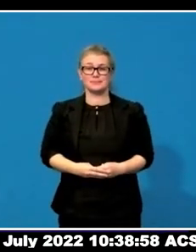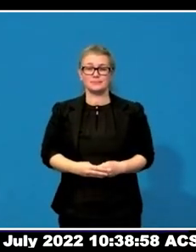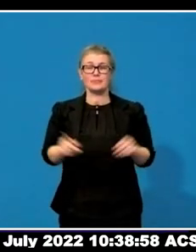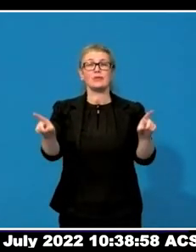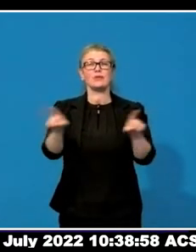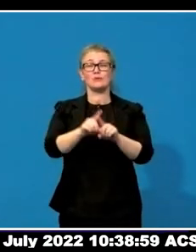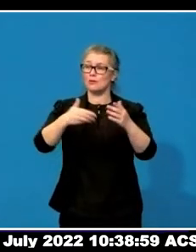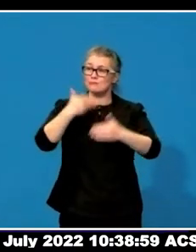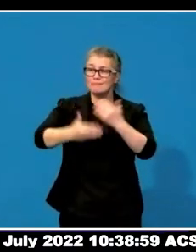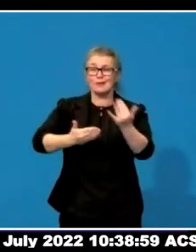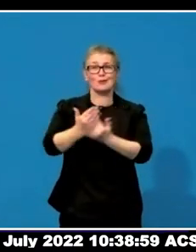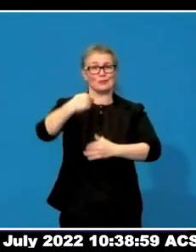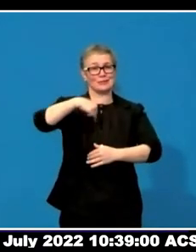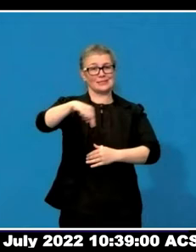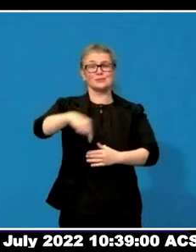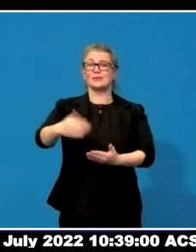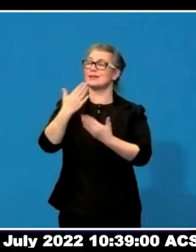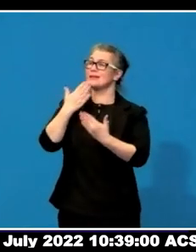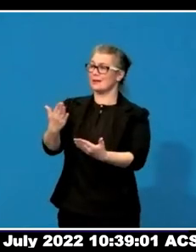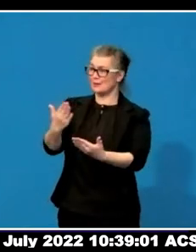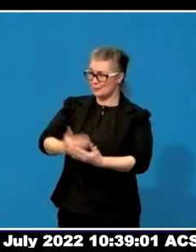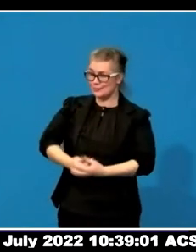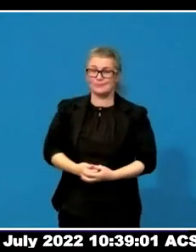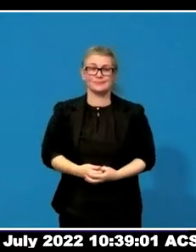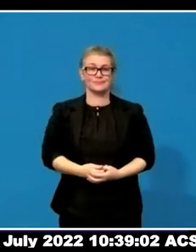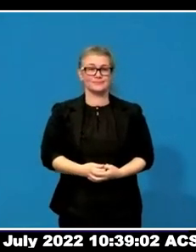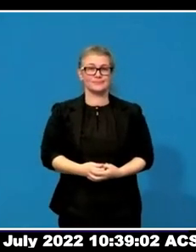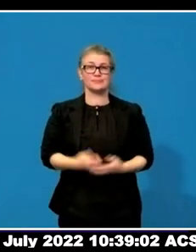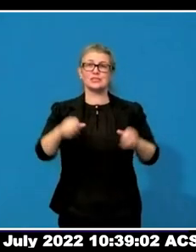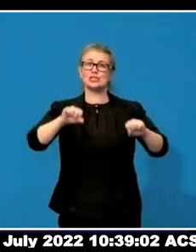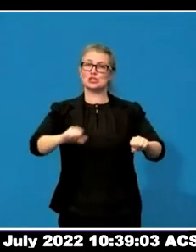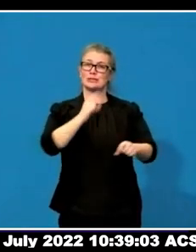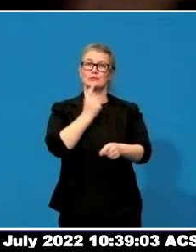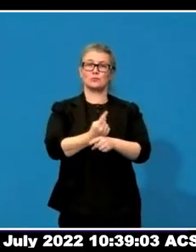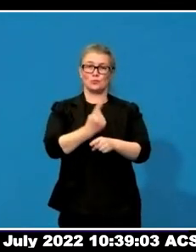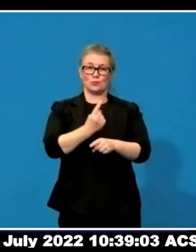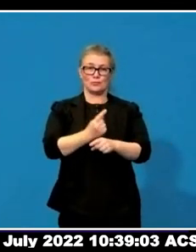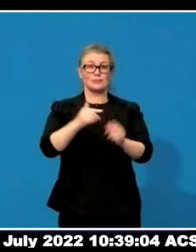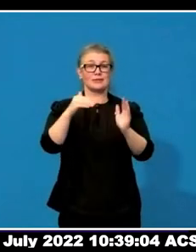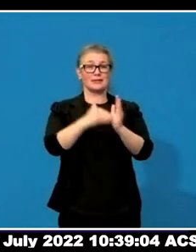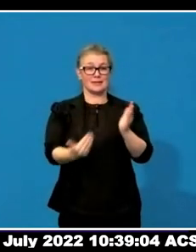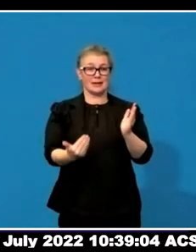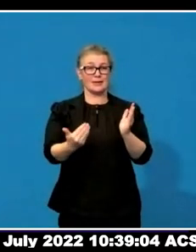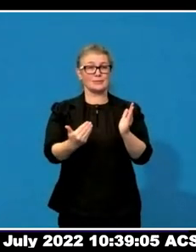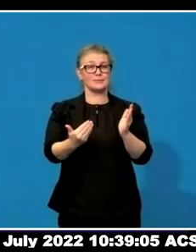Thank you, Chair. CHAIR: Thank you very much, Commissioner Mason. I will now take appearances. Chair, my name is Patrick Griffin.